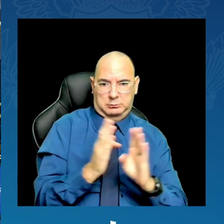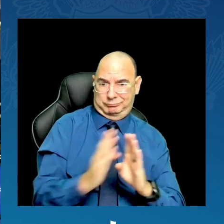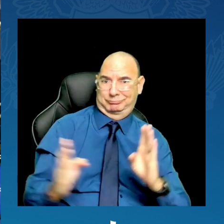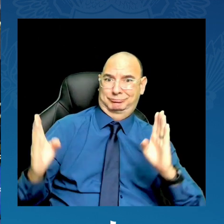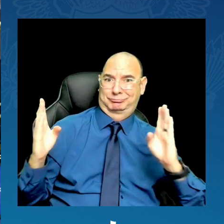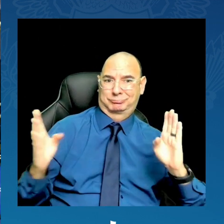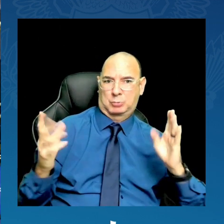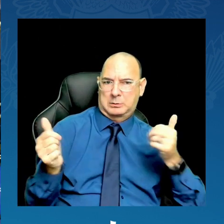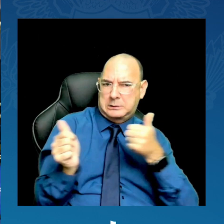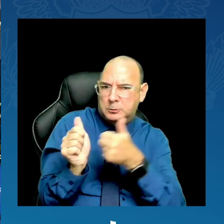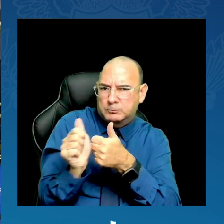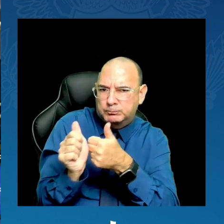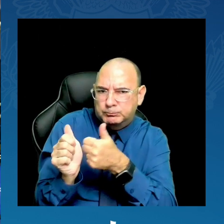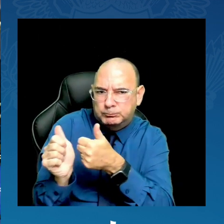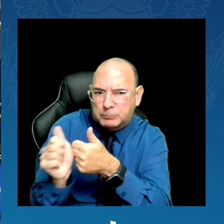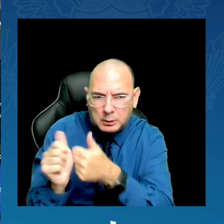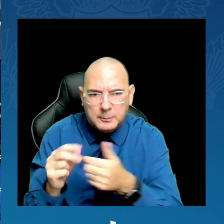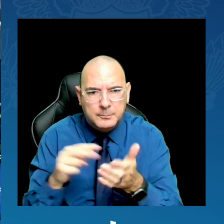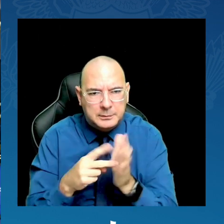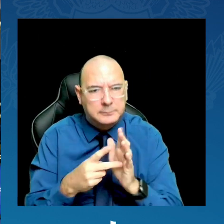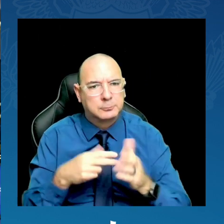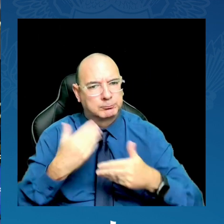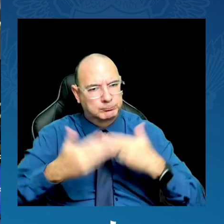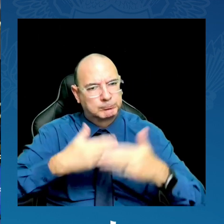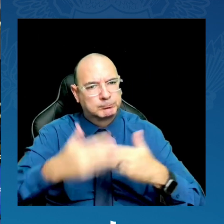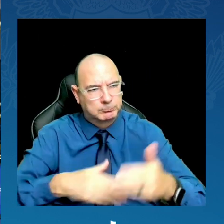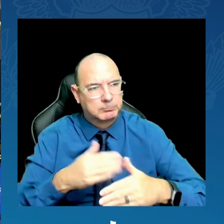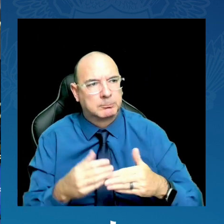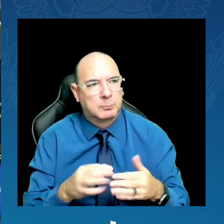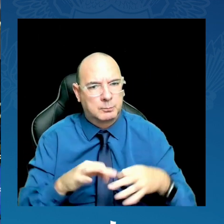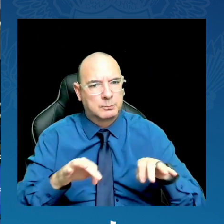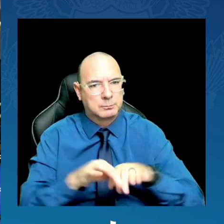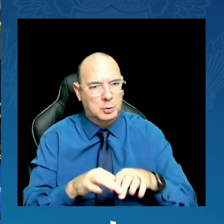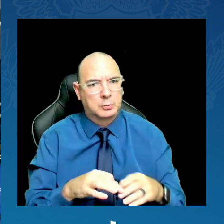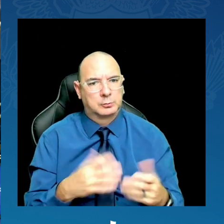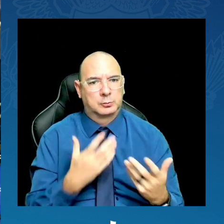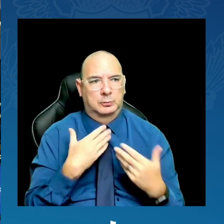NASA's leadership and willingness to work with commercial providers ensures we can leverage CCS